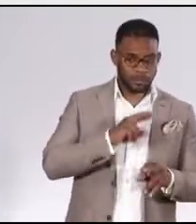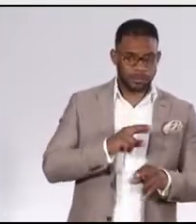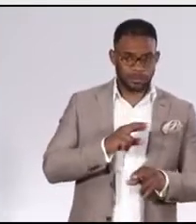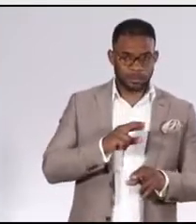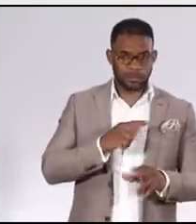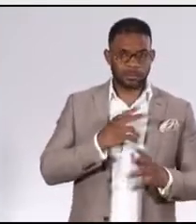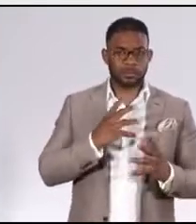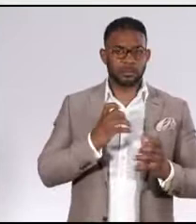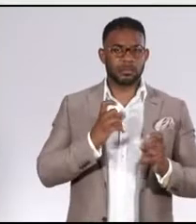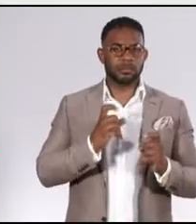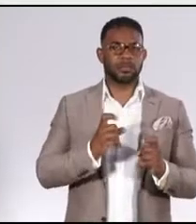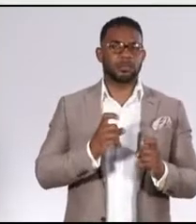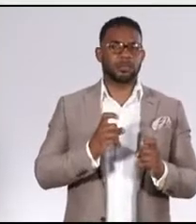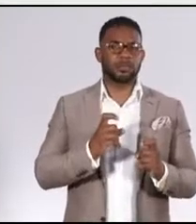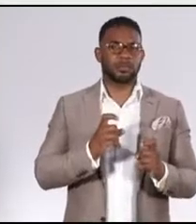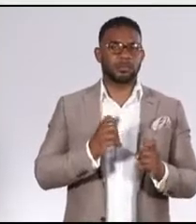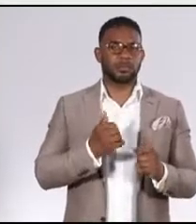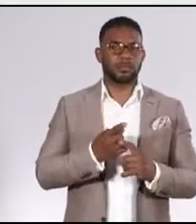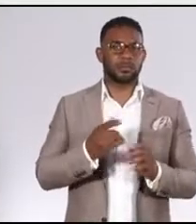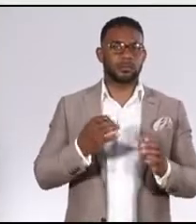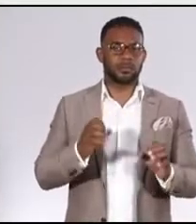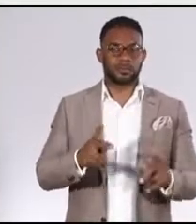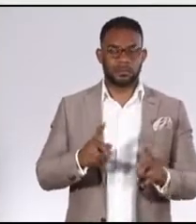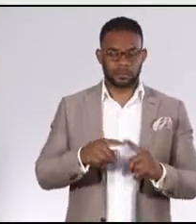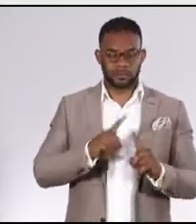give us everybody a chance to answer these questions.